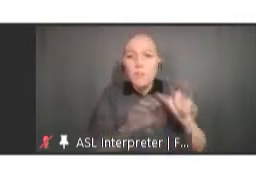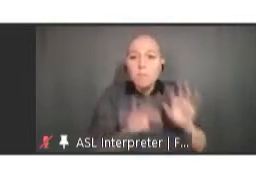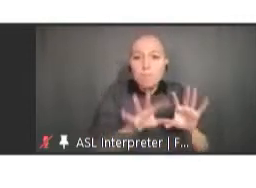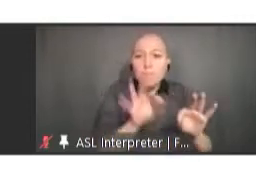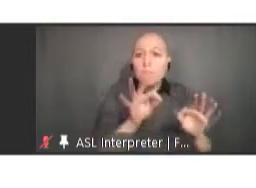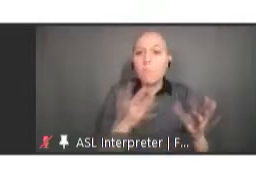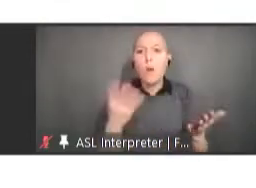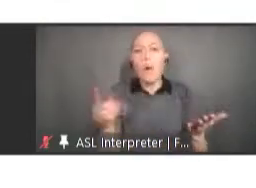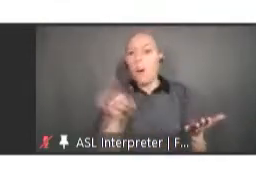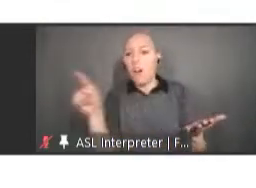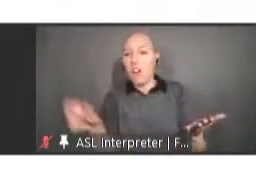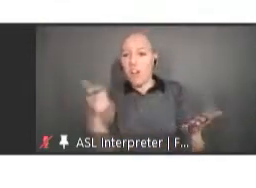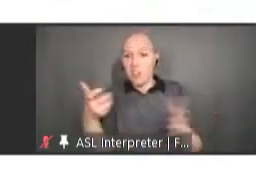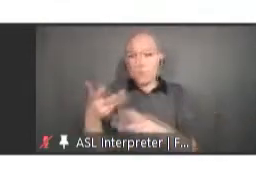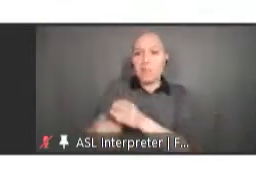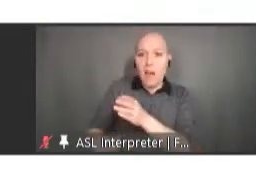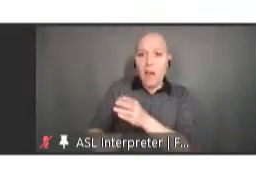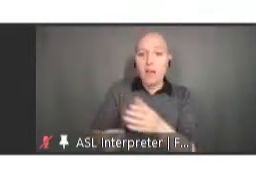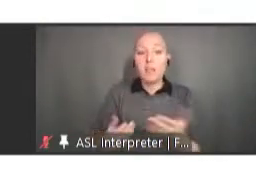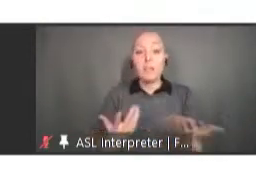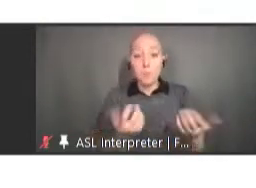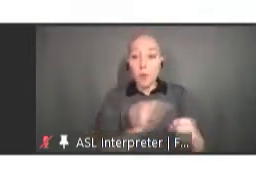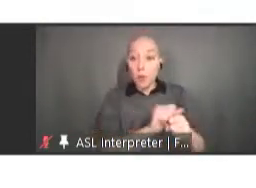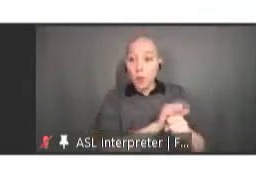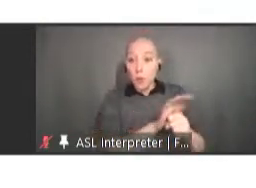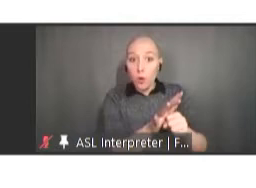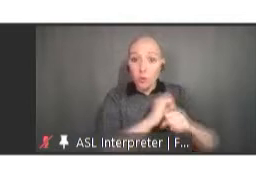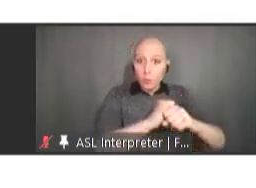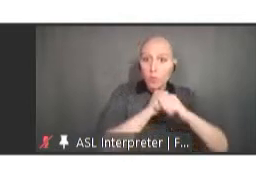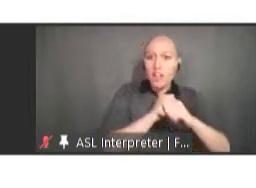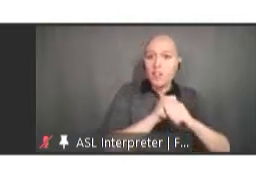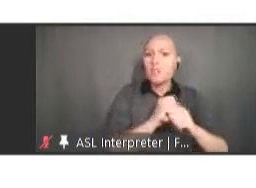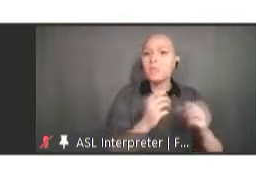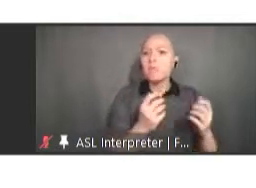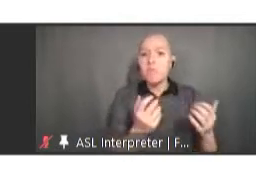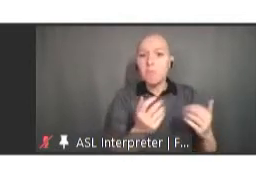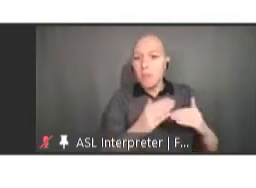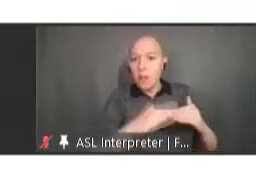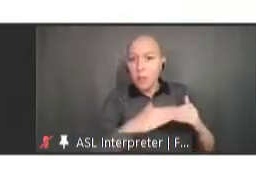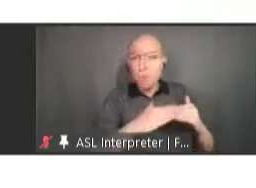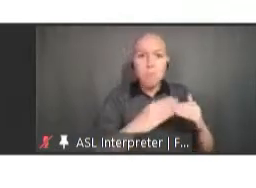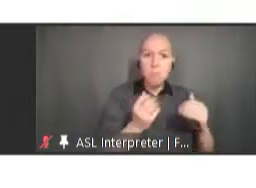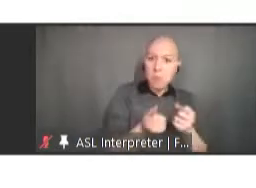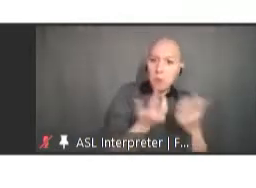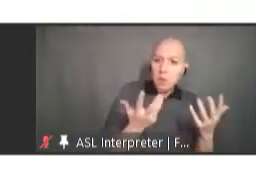to SARS-CoV-2, and to understand what contributes to protection in these vulnerable populations